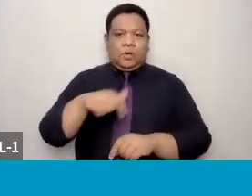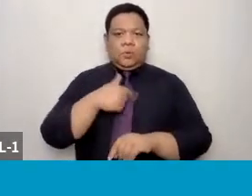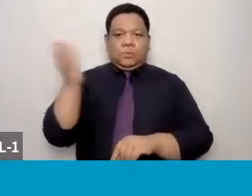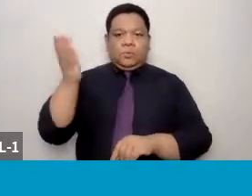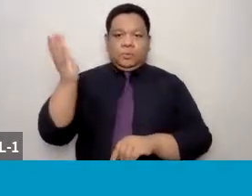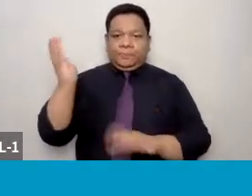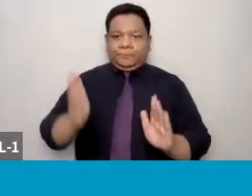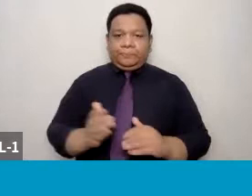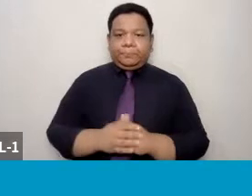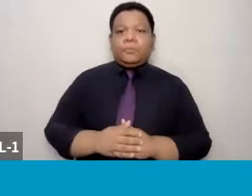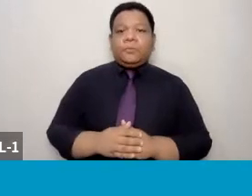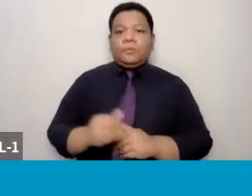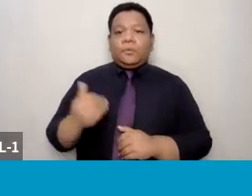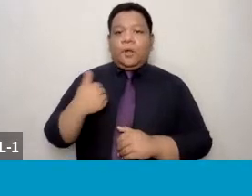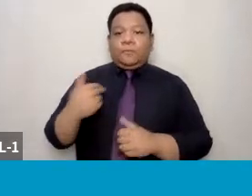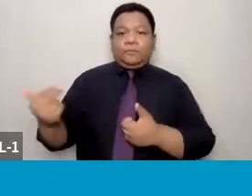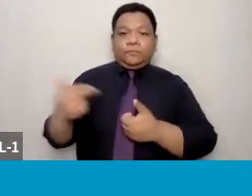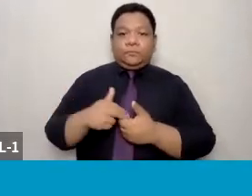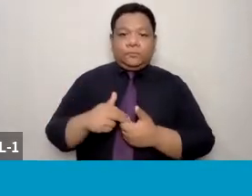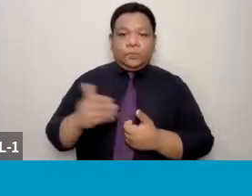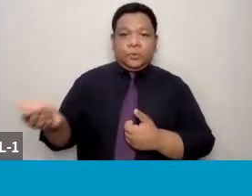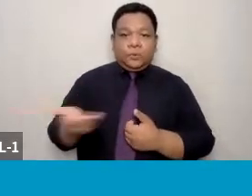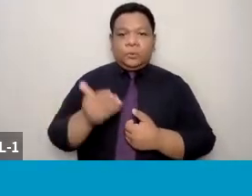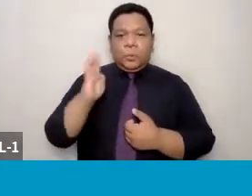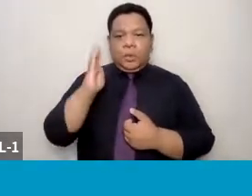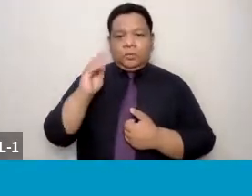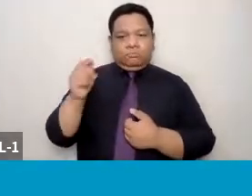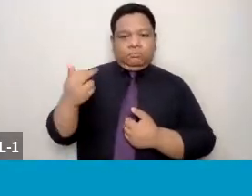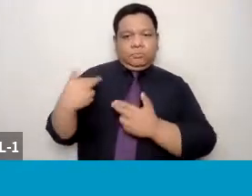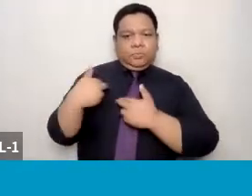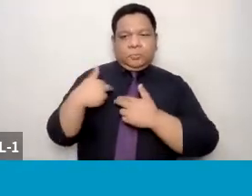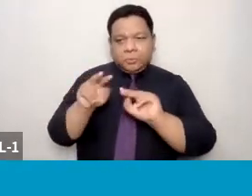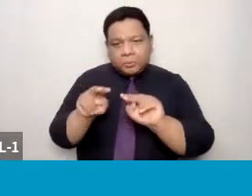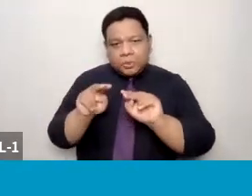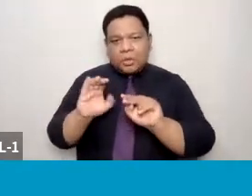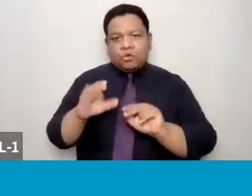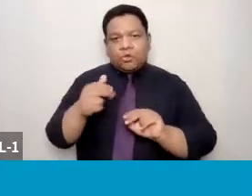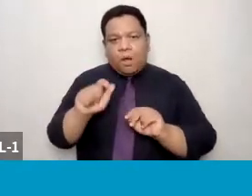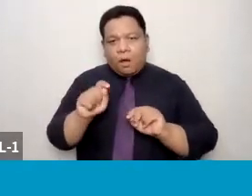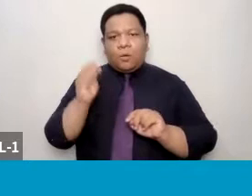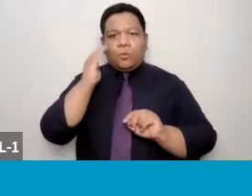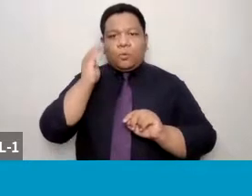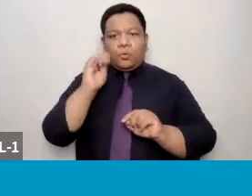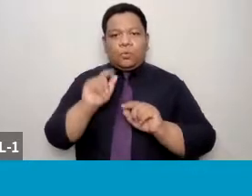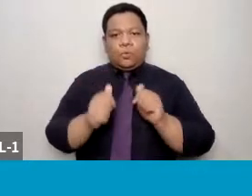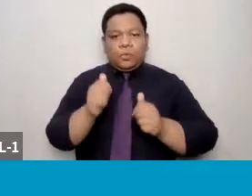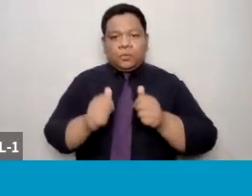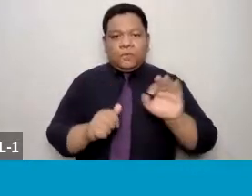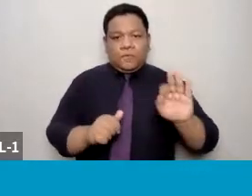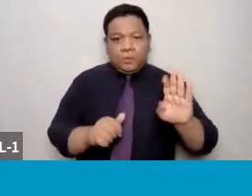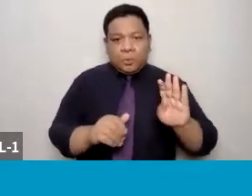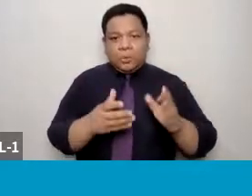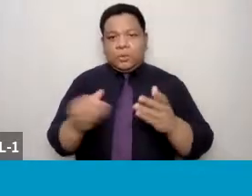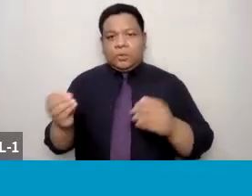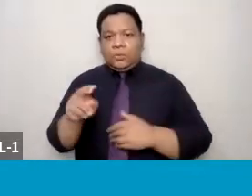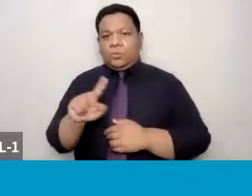We have colleagues who are assigned to man the chat boxes on both FB Live and here on Zoom.